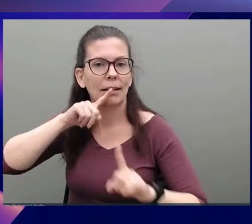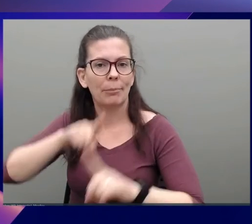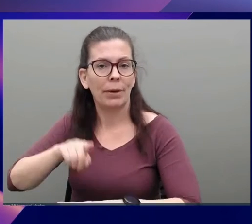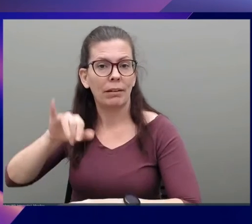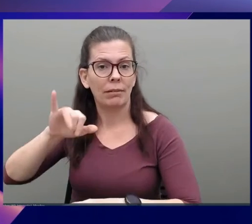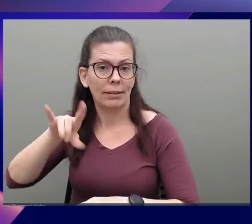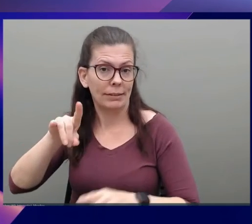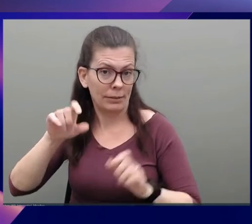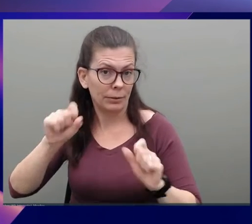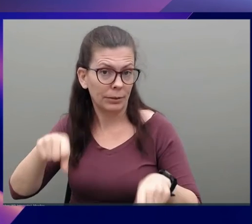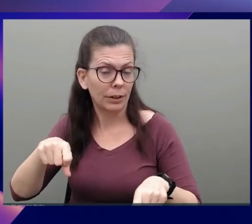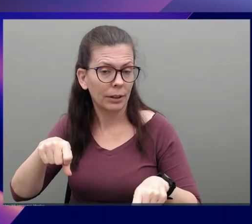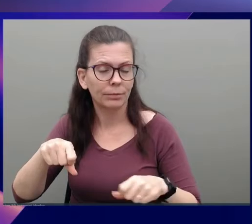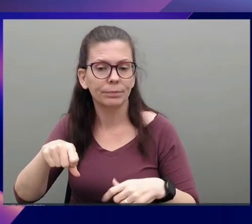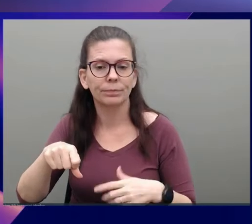So I will do that.